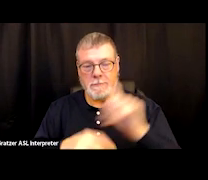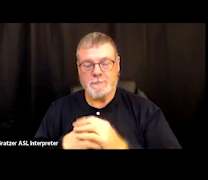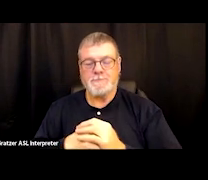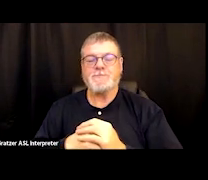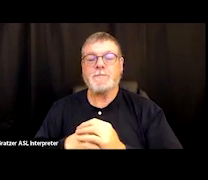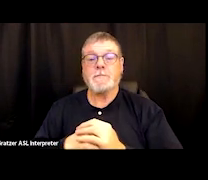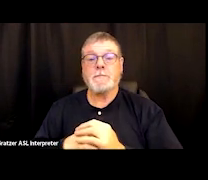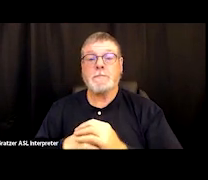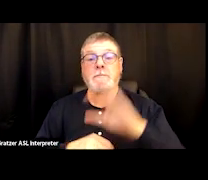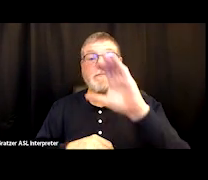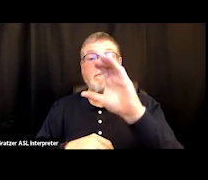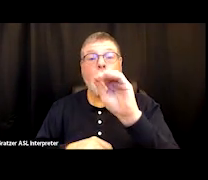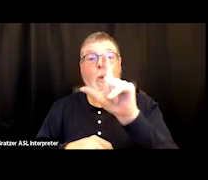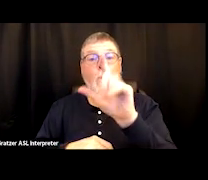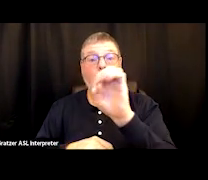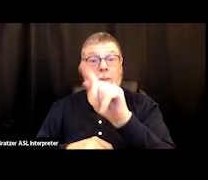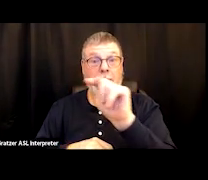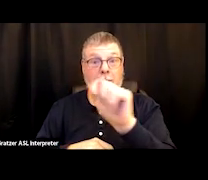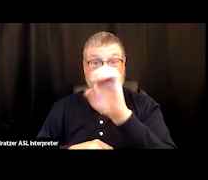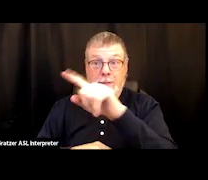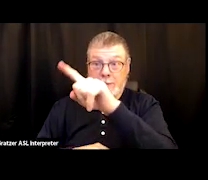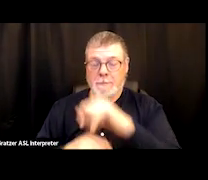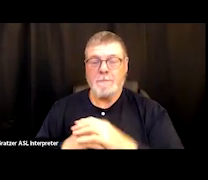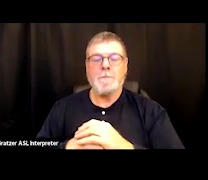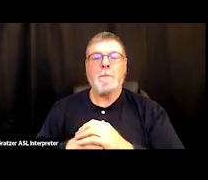So if you had Colette as a practice case study,